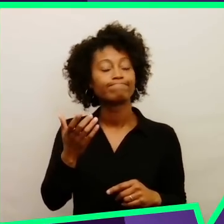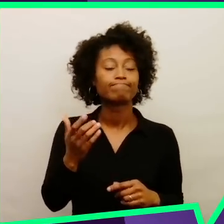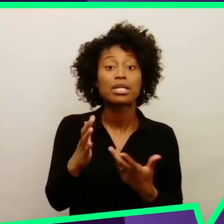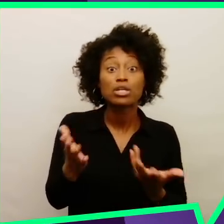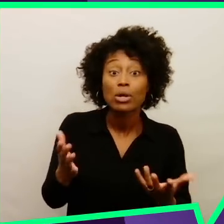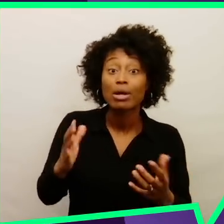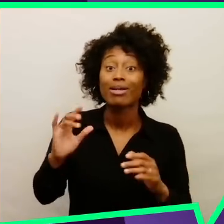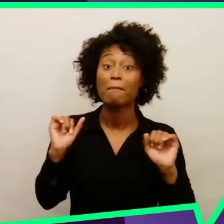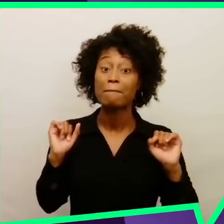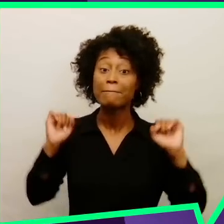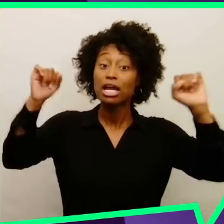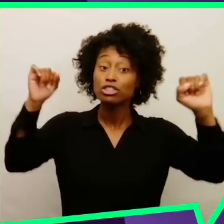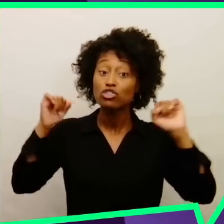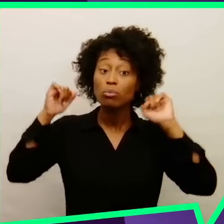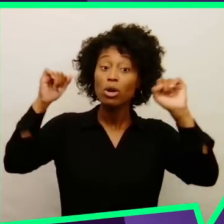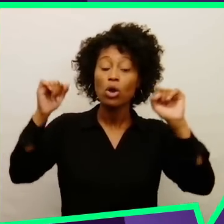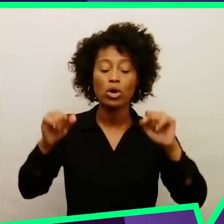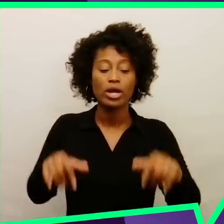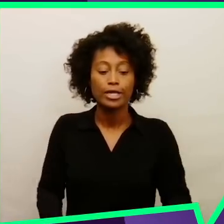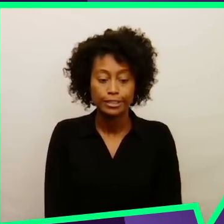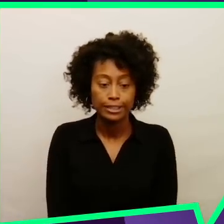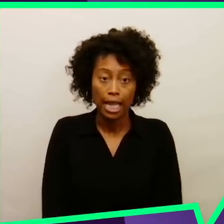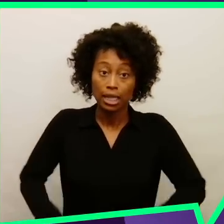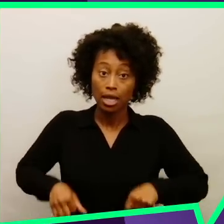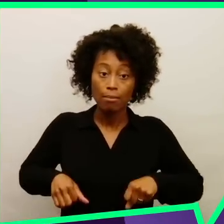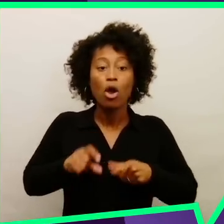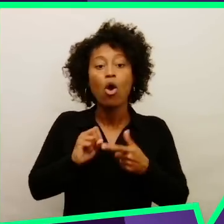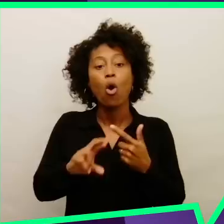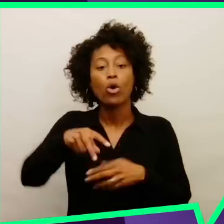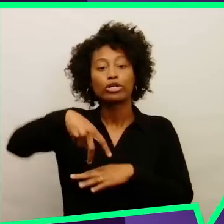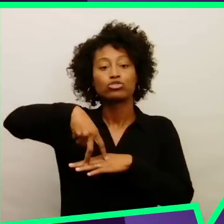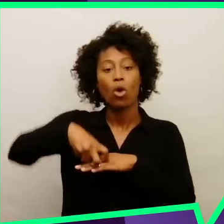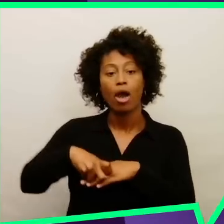Do you like the bench press, the deadlift, or the squat?